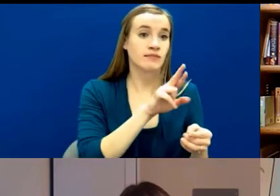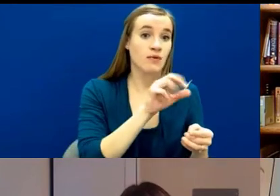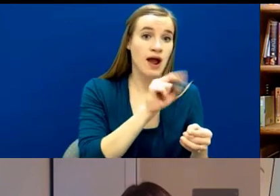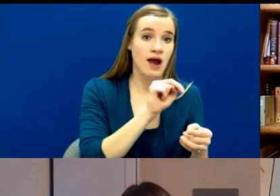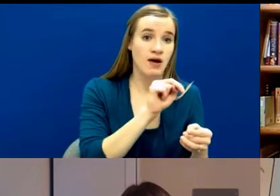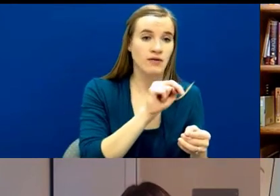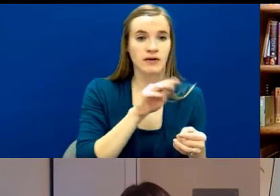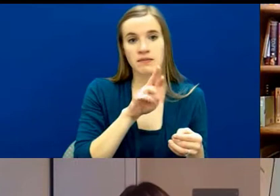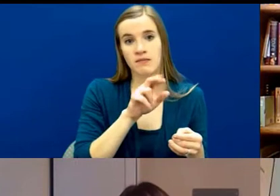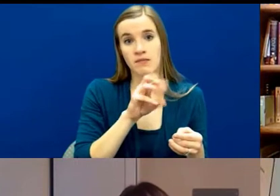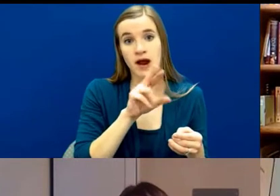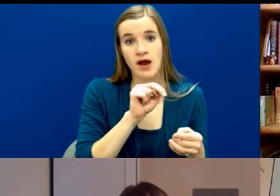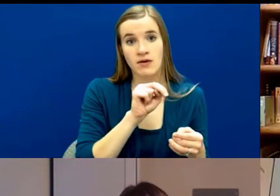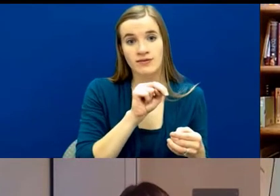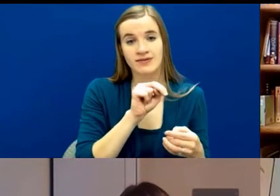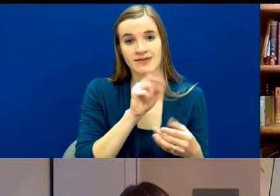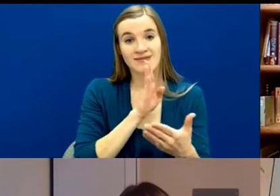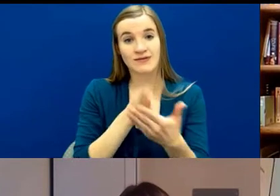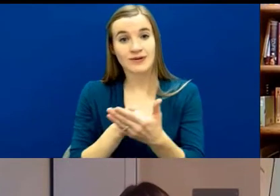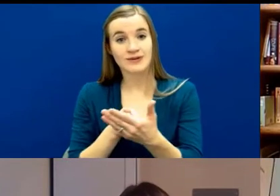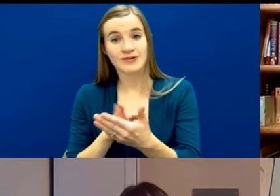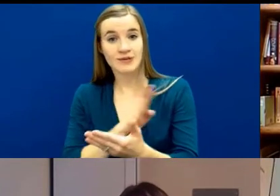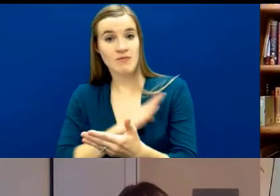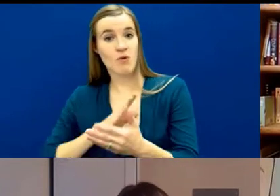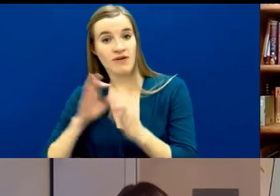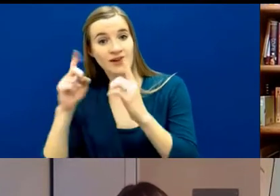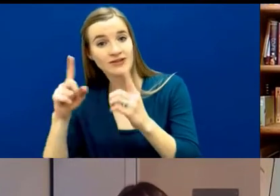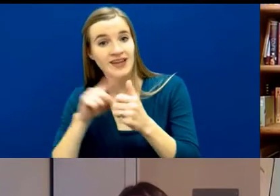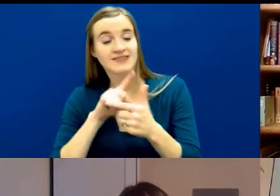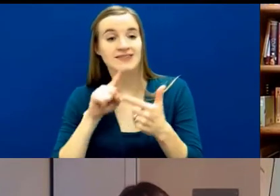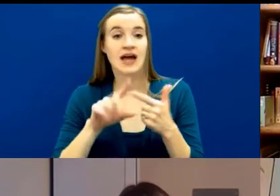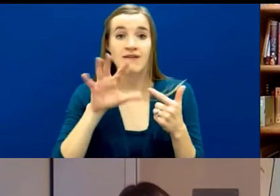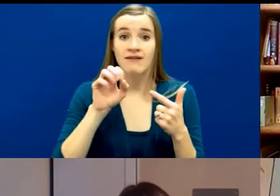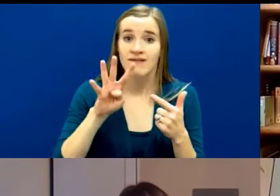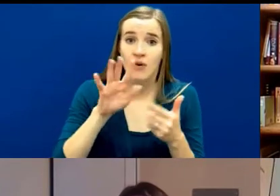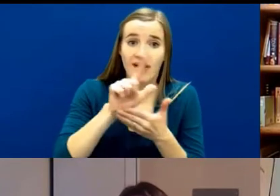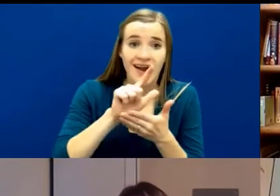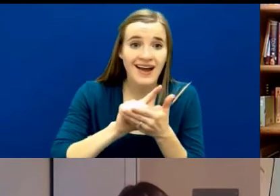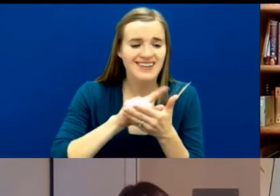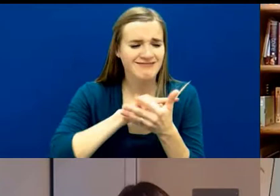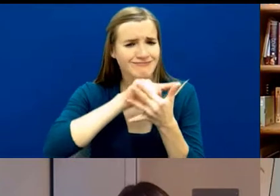Act. And IDEA, I mean, this is where we got all of our education. And we were